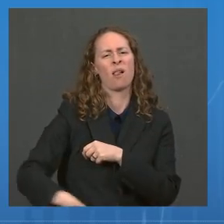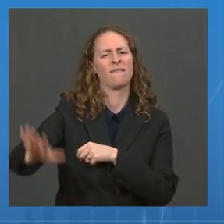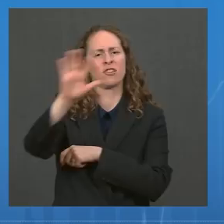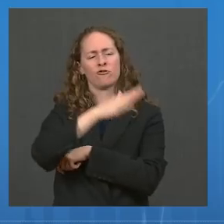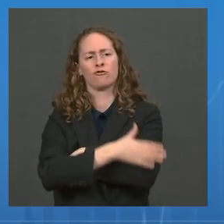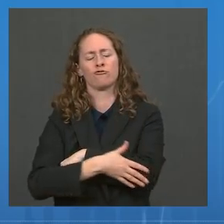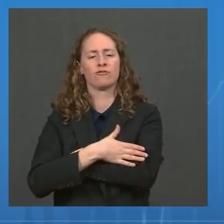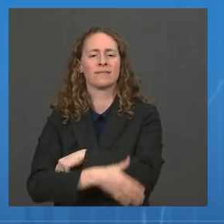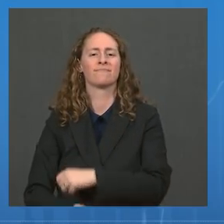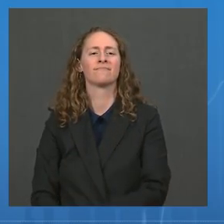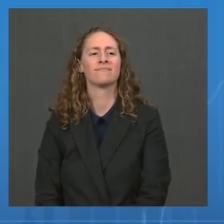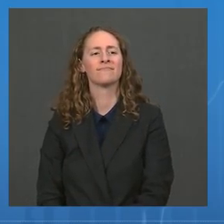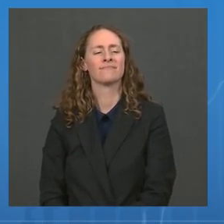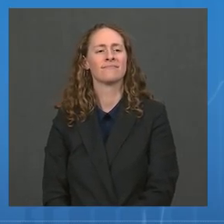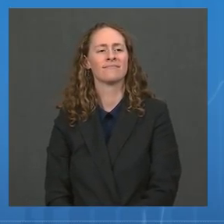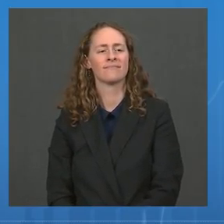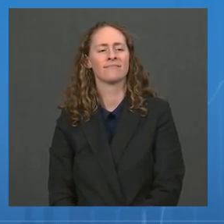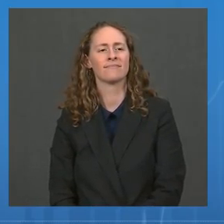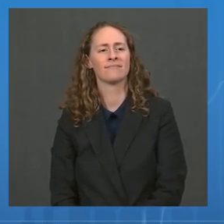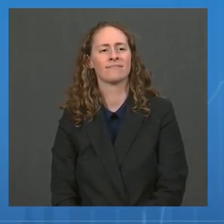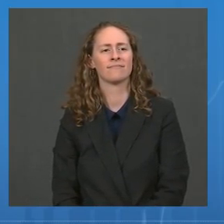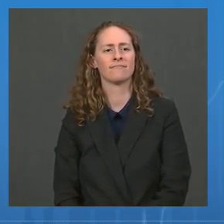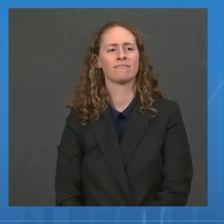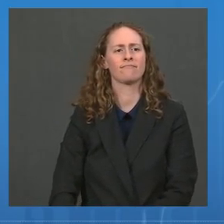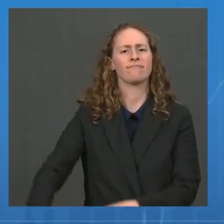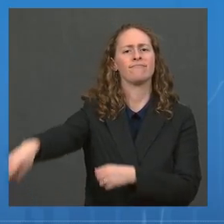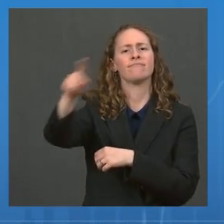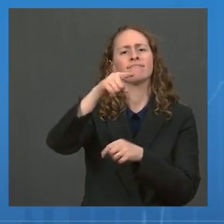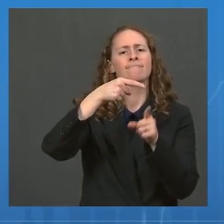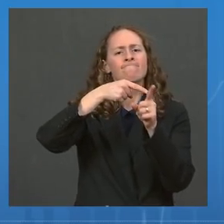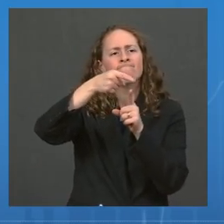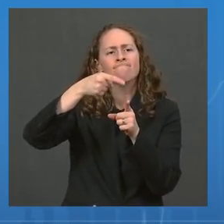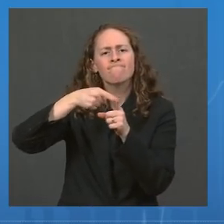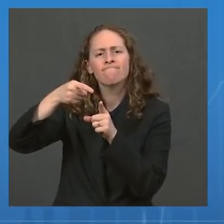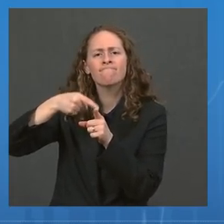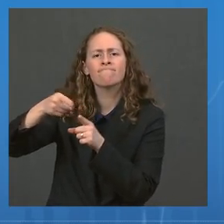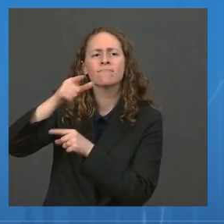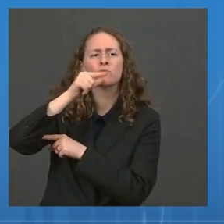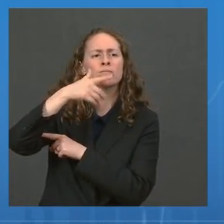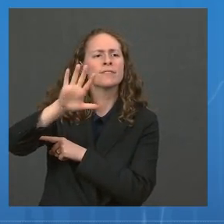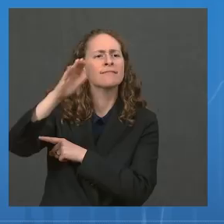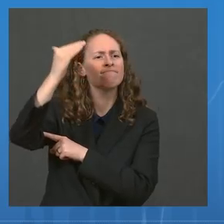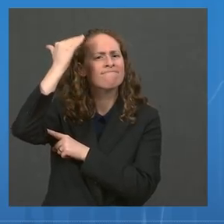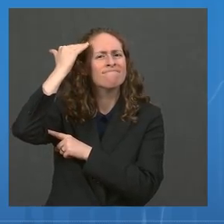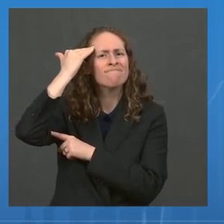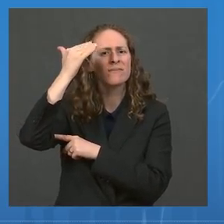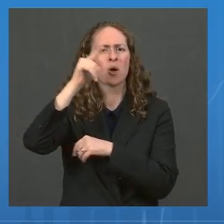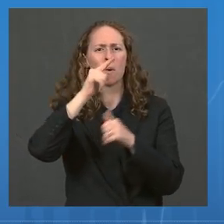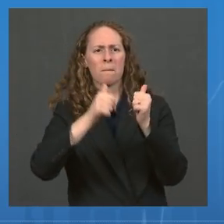We've put a special focus on making sure those most vulnerable, particularly residents and staff in long-term care facilities,